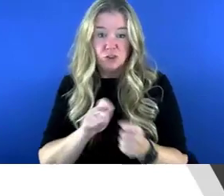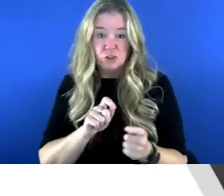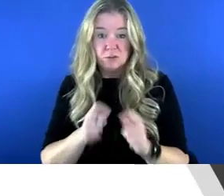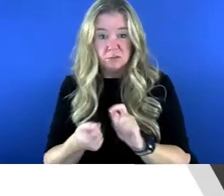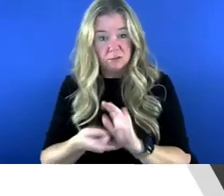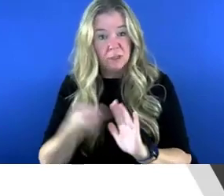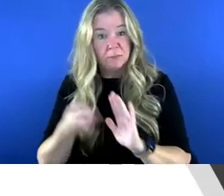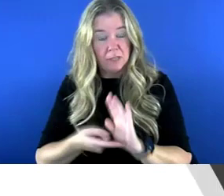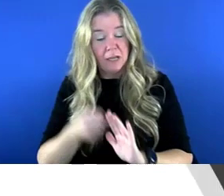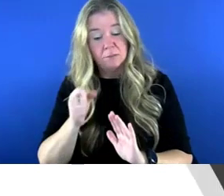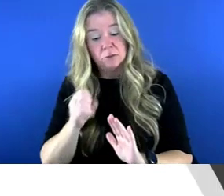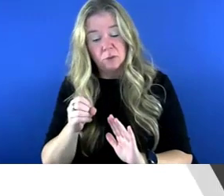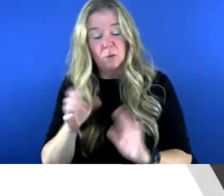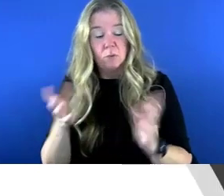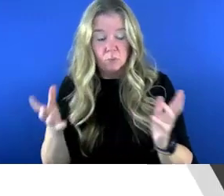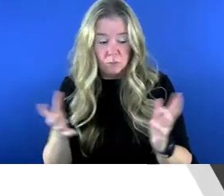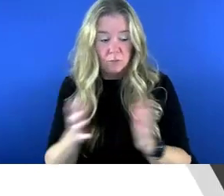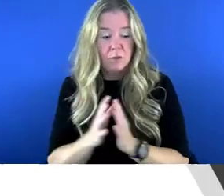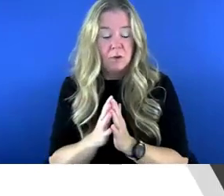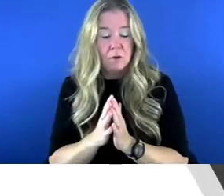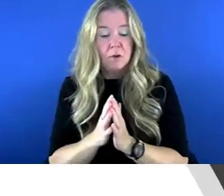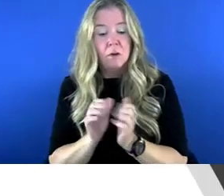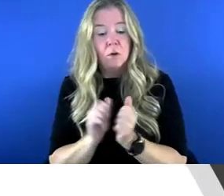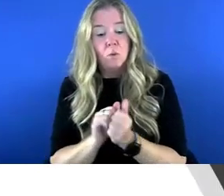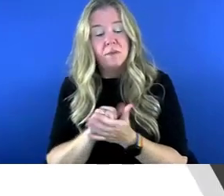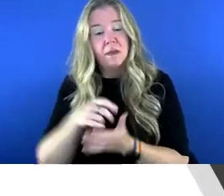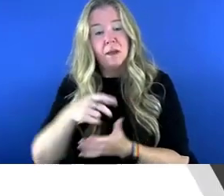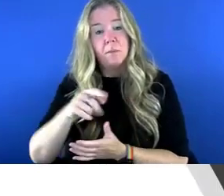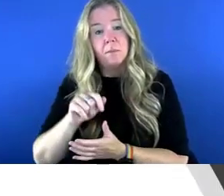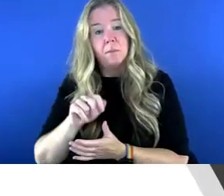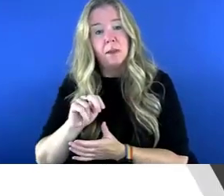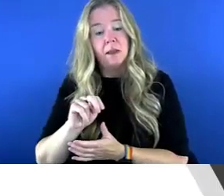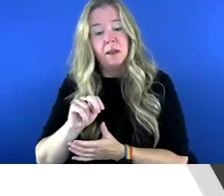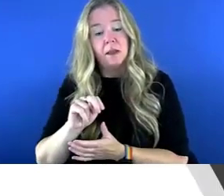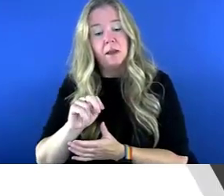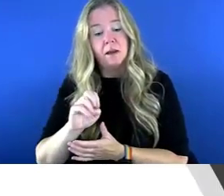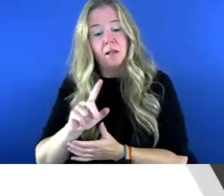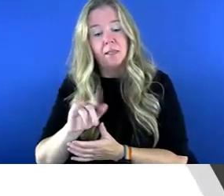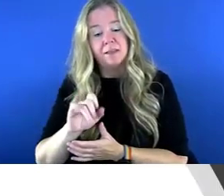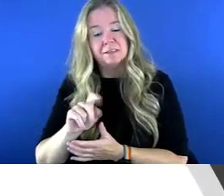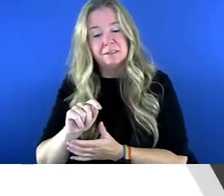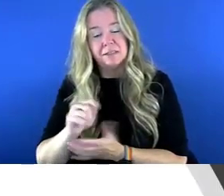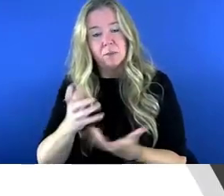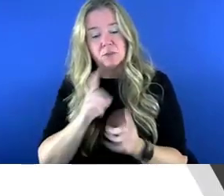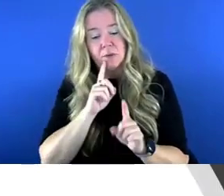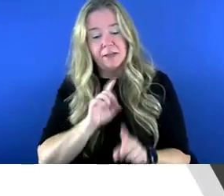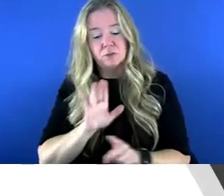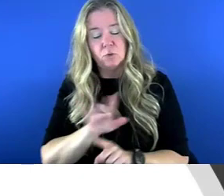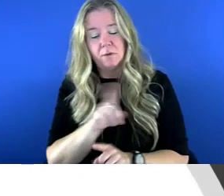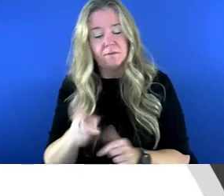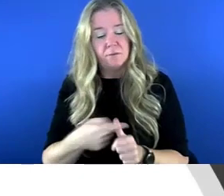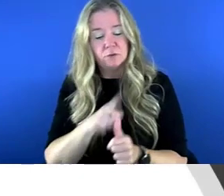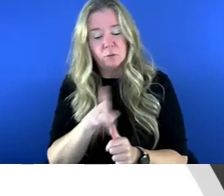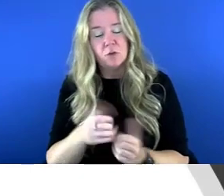So on that note, panelists, I want to invite you kind of to answer your first question. Do you have anything else